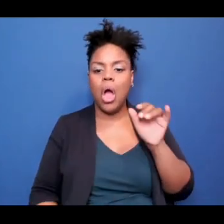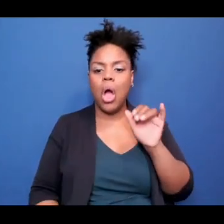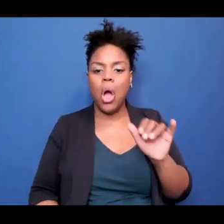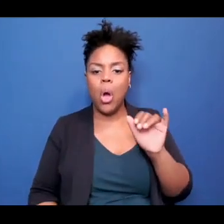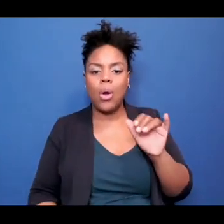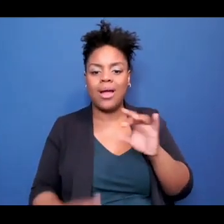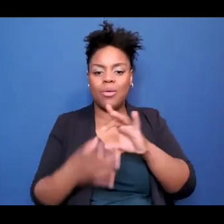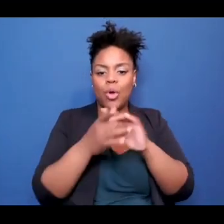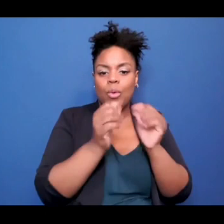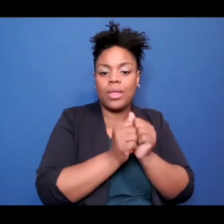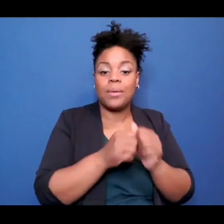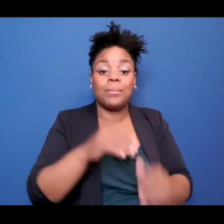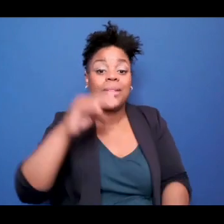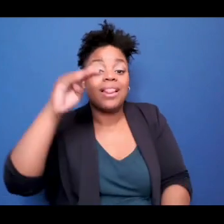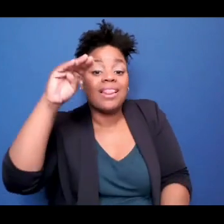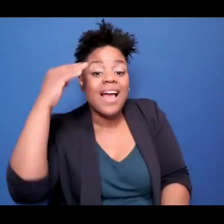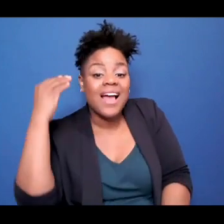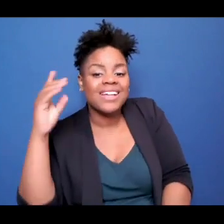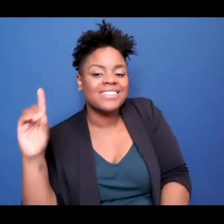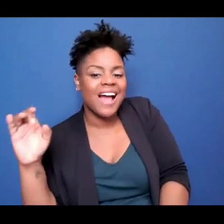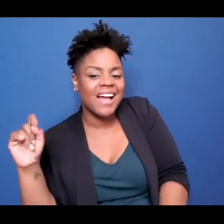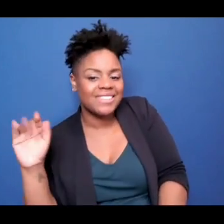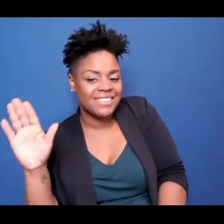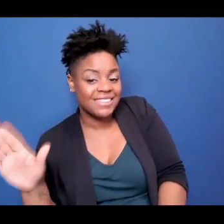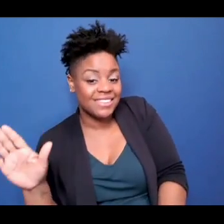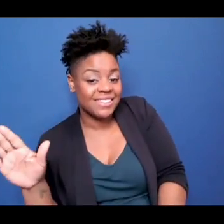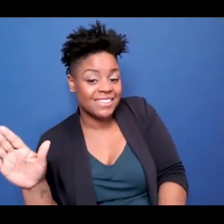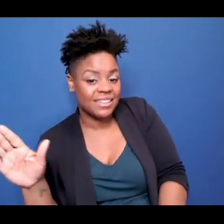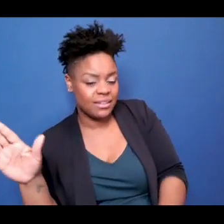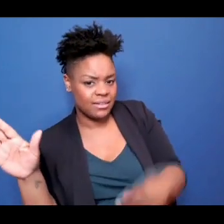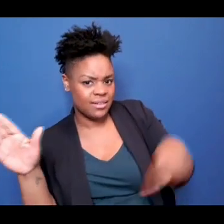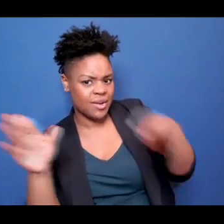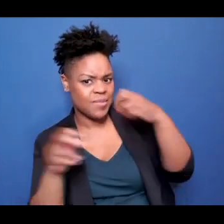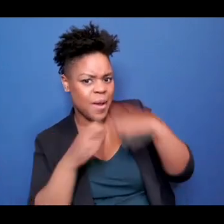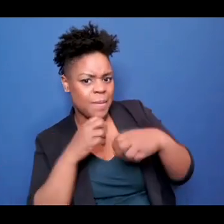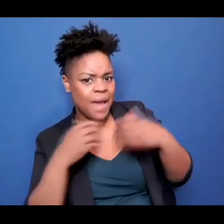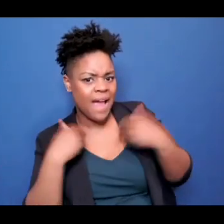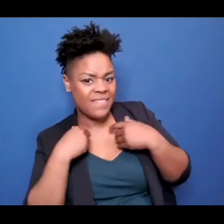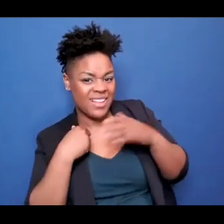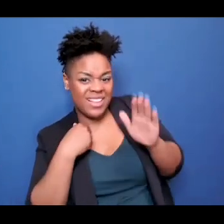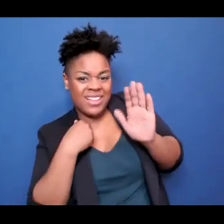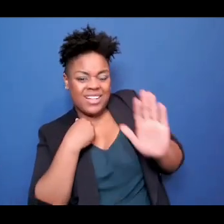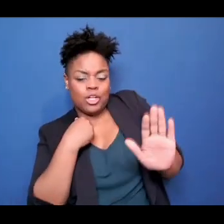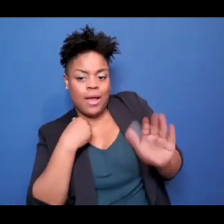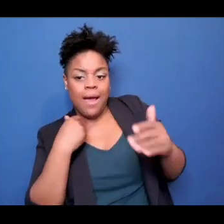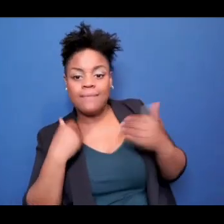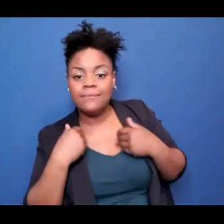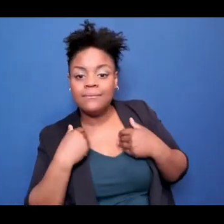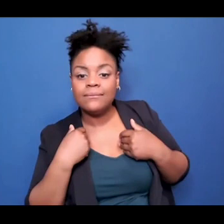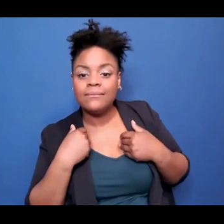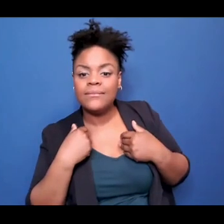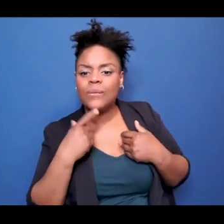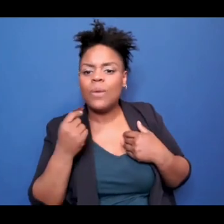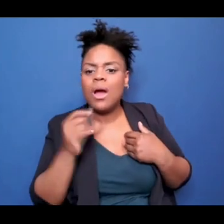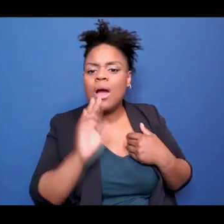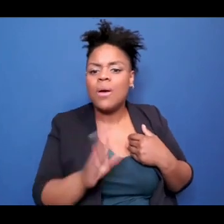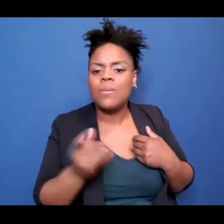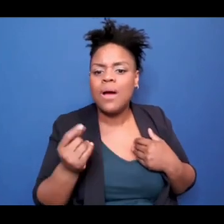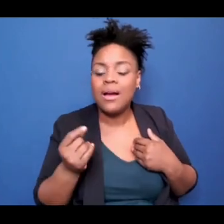THE MEDIA FIT NEATLY INTO EXISTING SCRIPTS, THAT BLACK PEOPLE AND THEIR CULTURAL PRACTICES ARE ALWAYS ALREADY PROBLEMATIC.